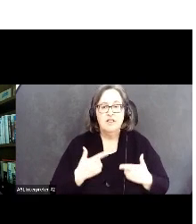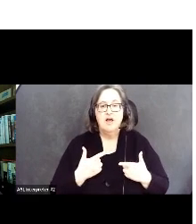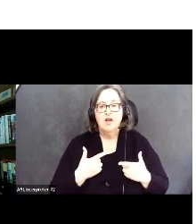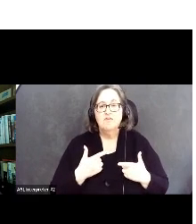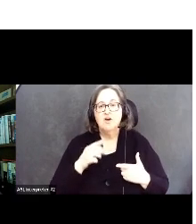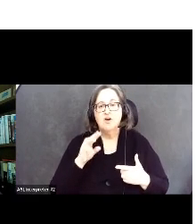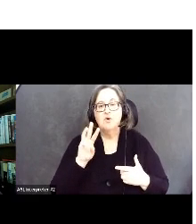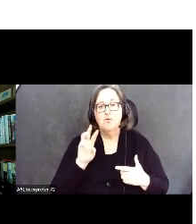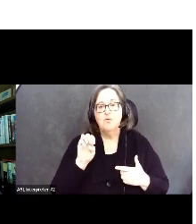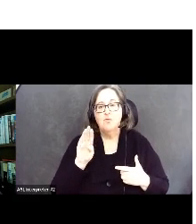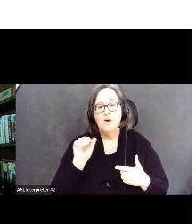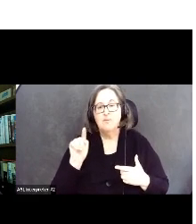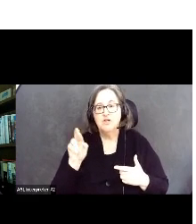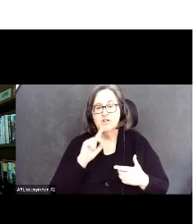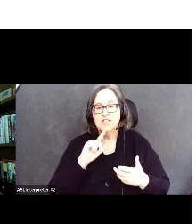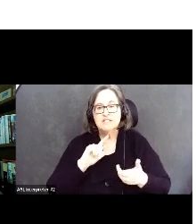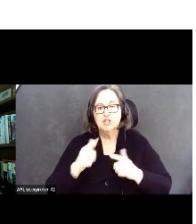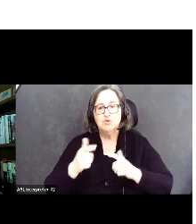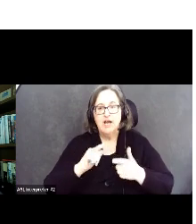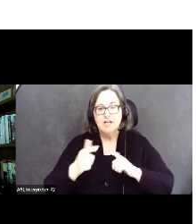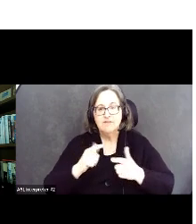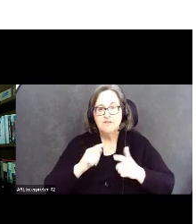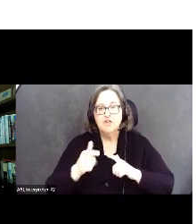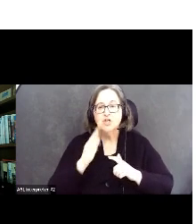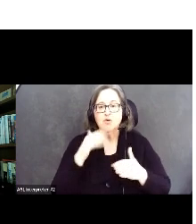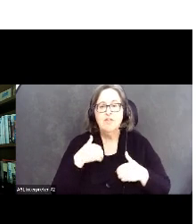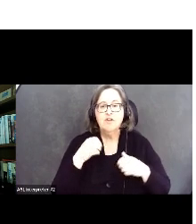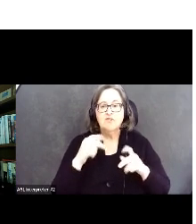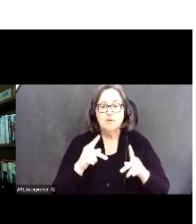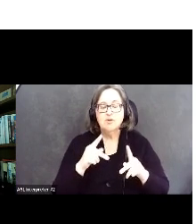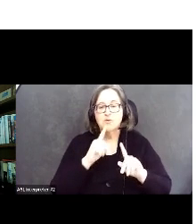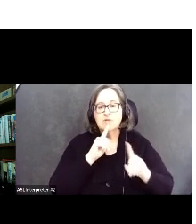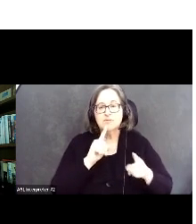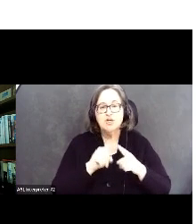this live Webinar is interactive. And so you will have an opportunity to respond to polls and other